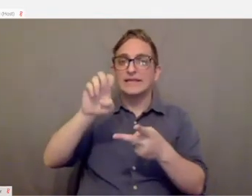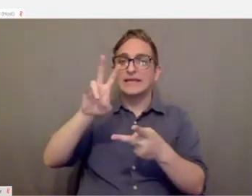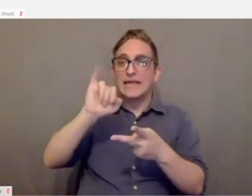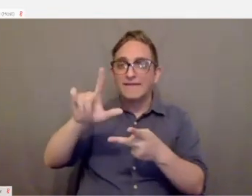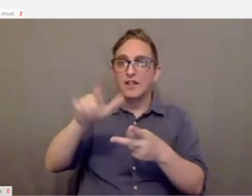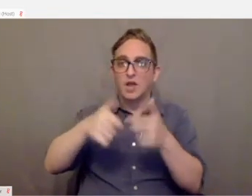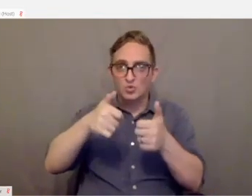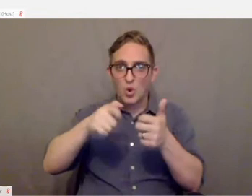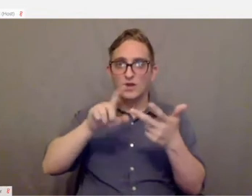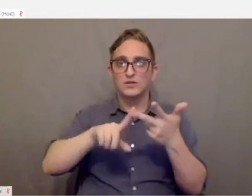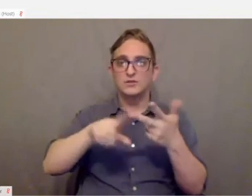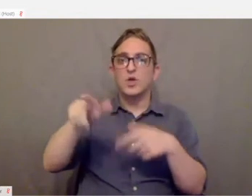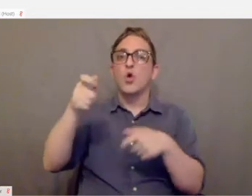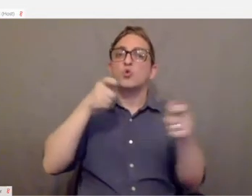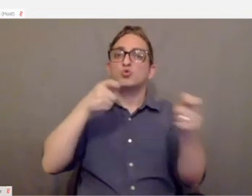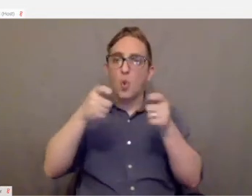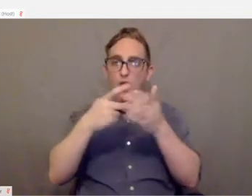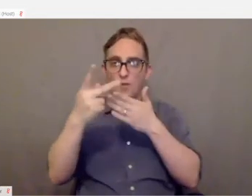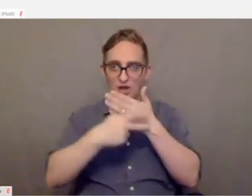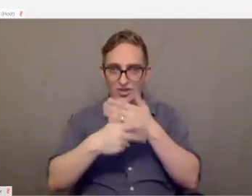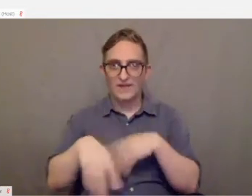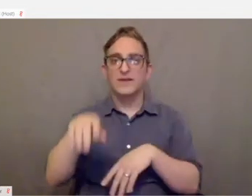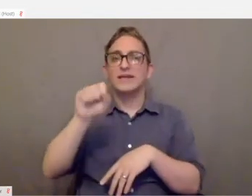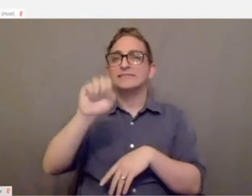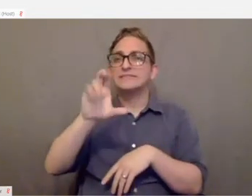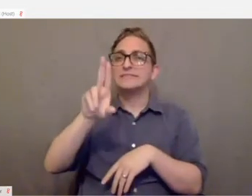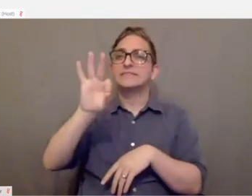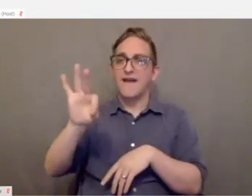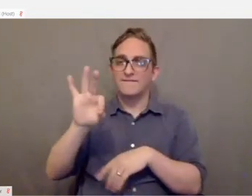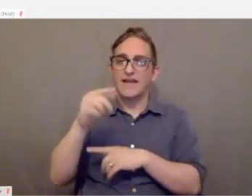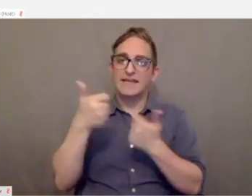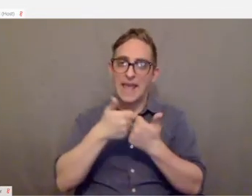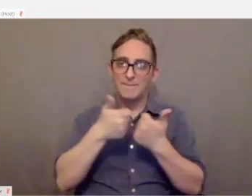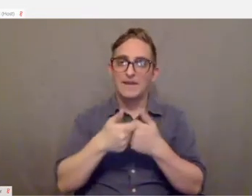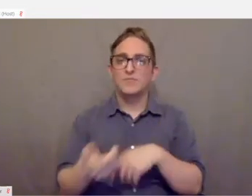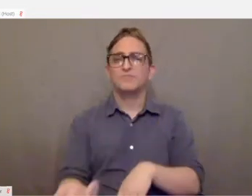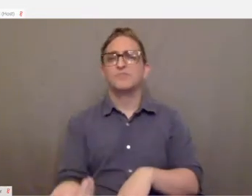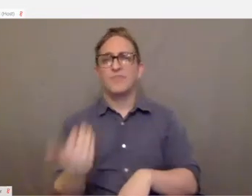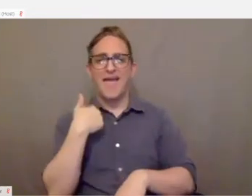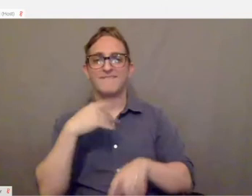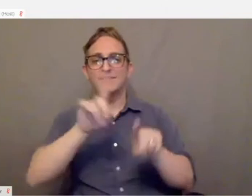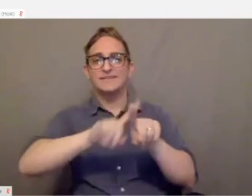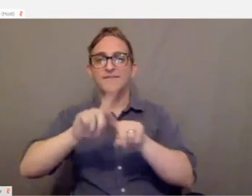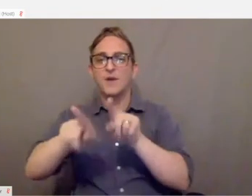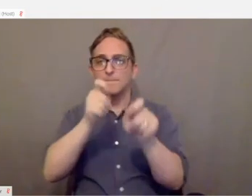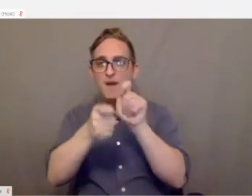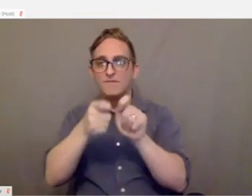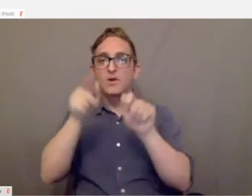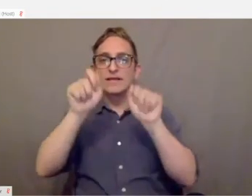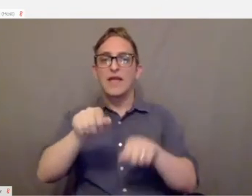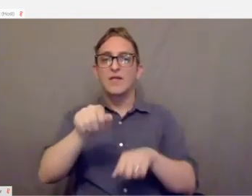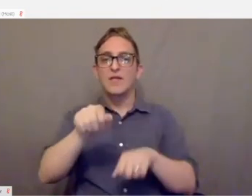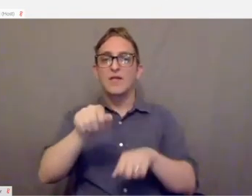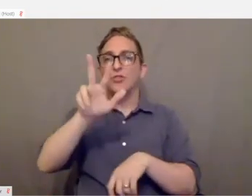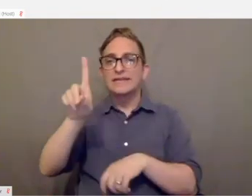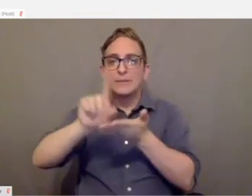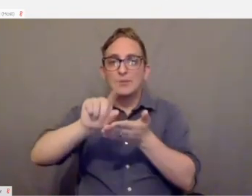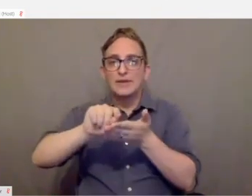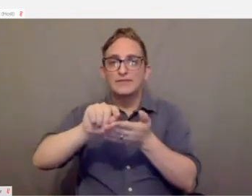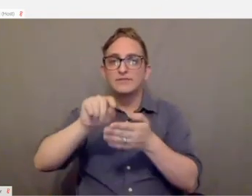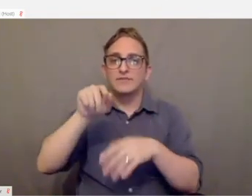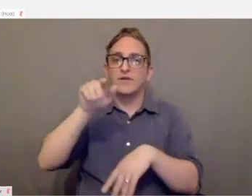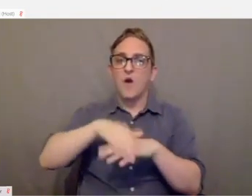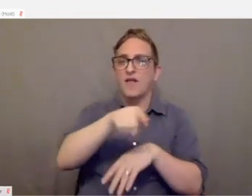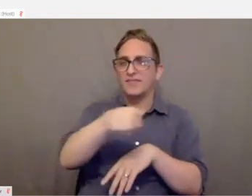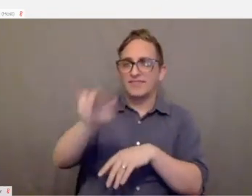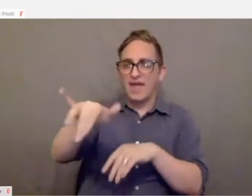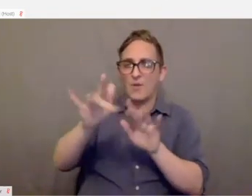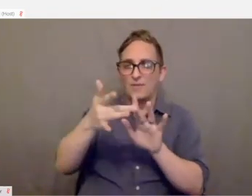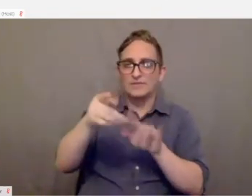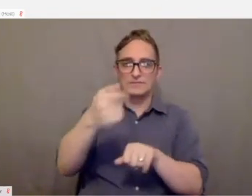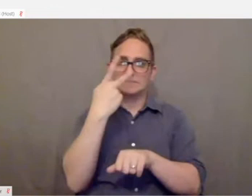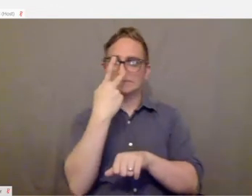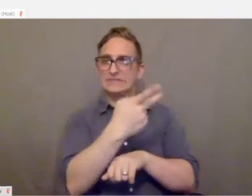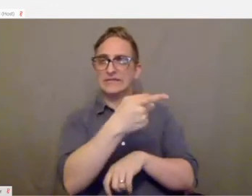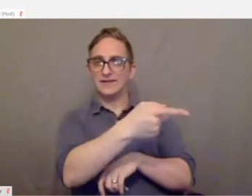And there's many that can be 3‑D printed on thingIverse.com.